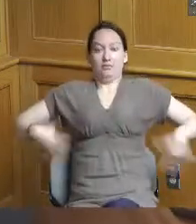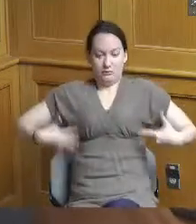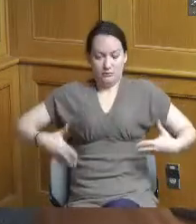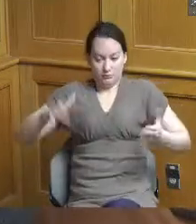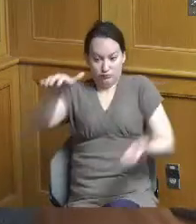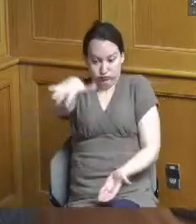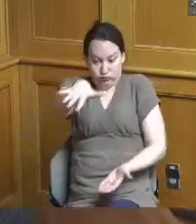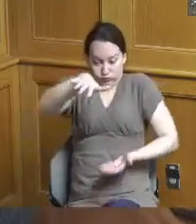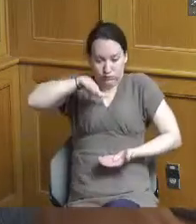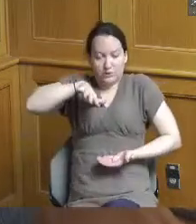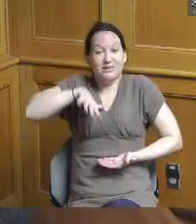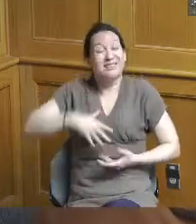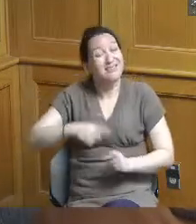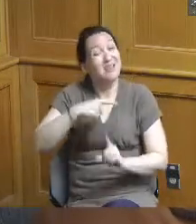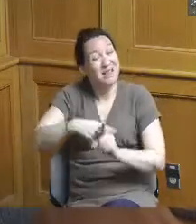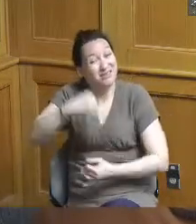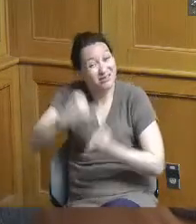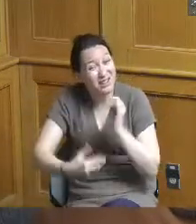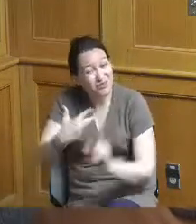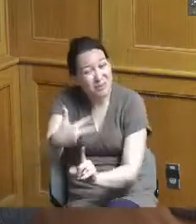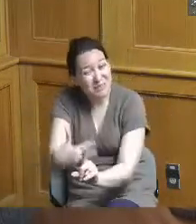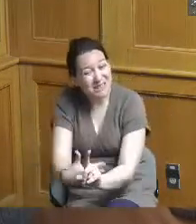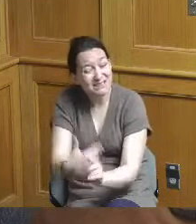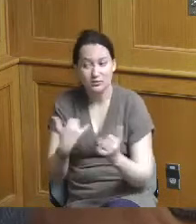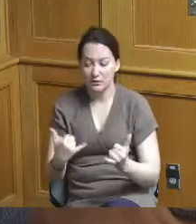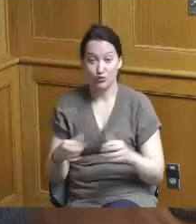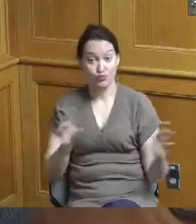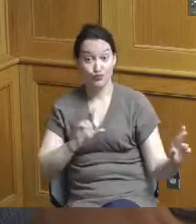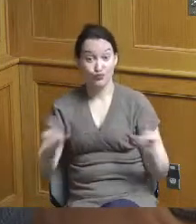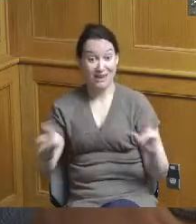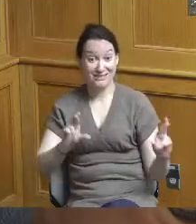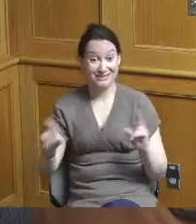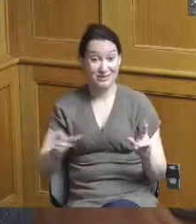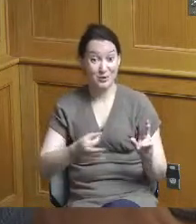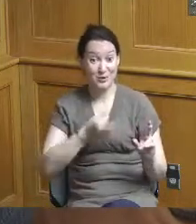of things Plus in the fourth quarter like we're doing now we're getting ready for putting next